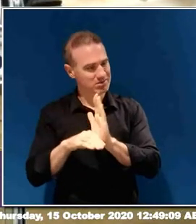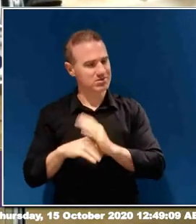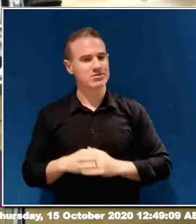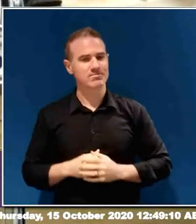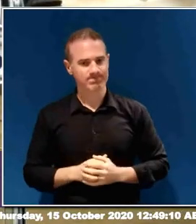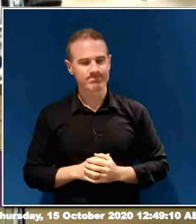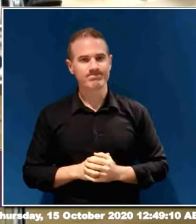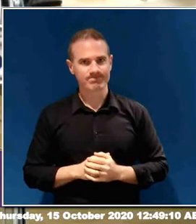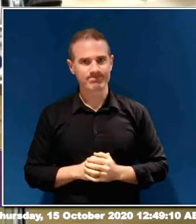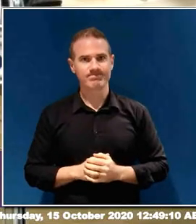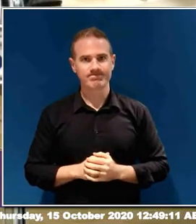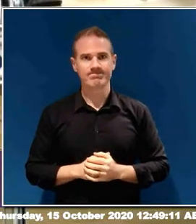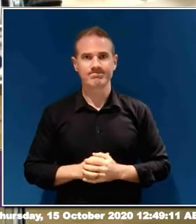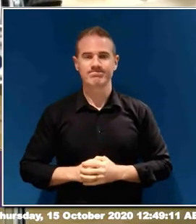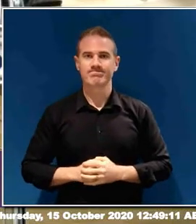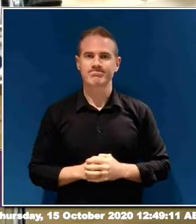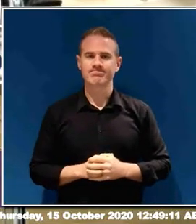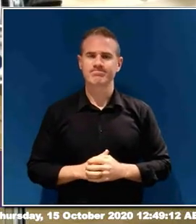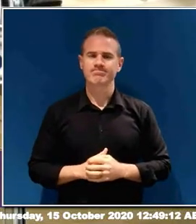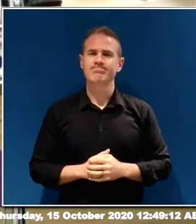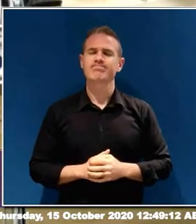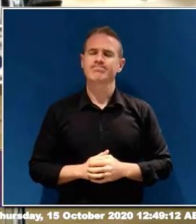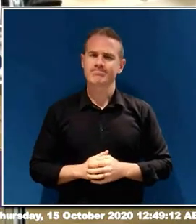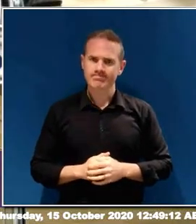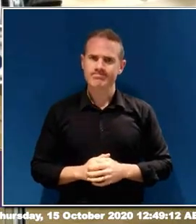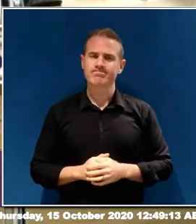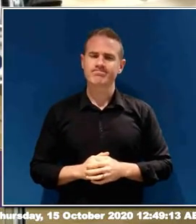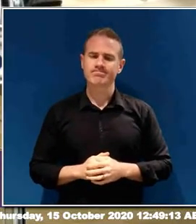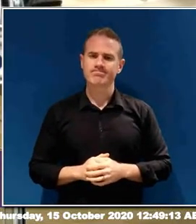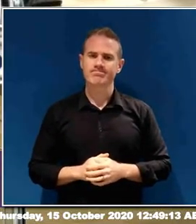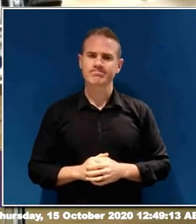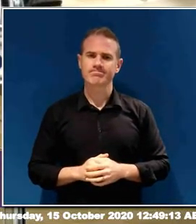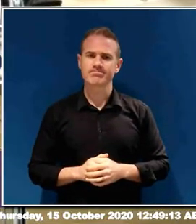And I'll come back to that.